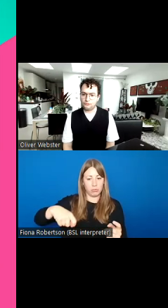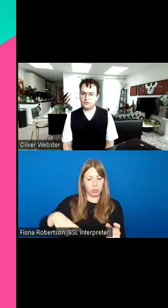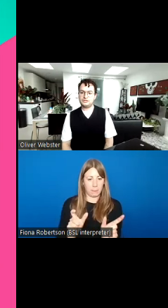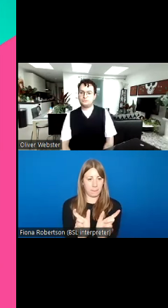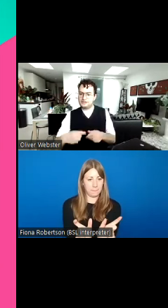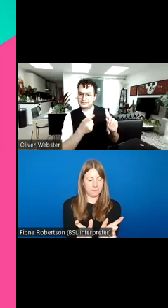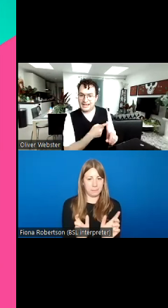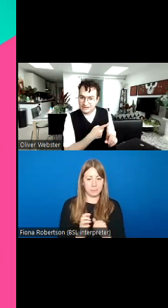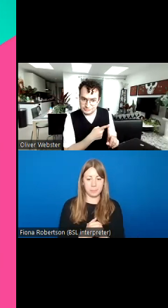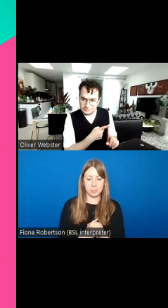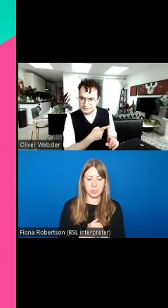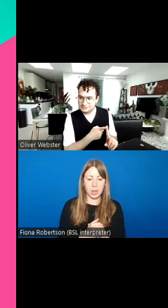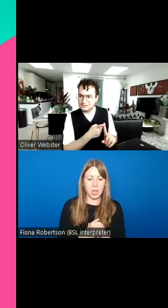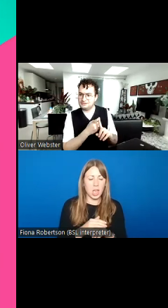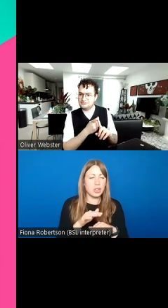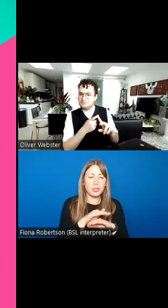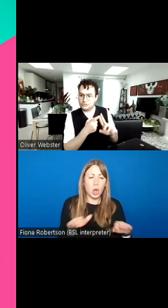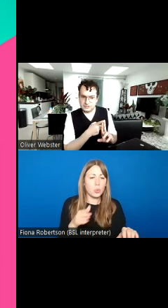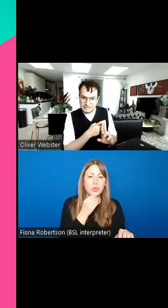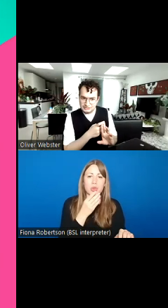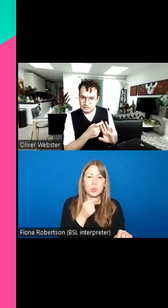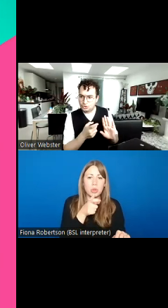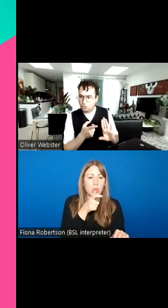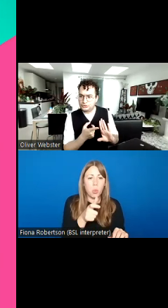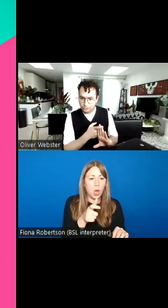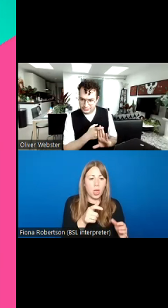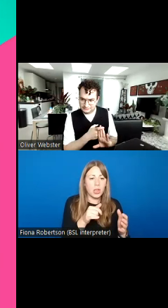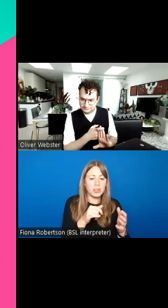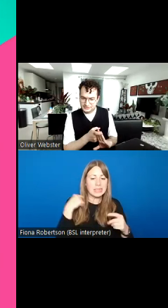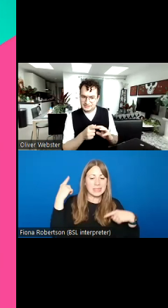Avoid the words sounds, music, or noise.